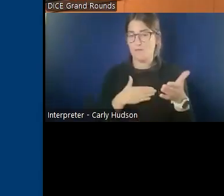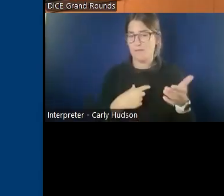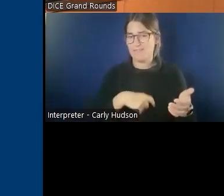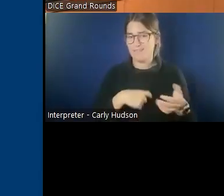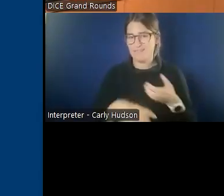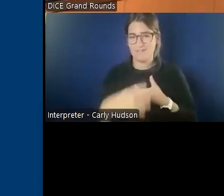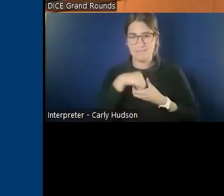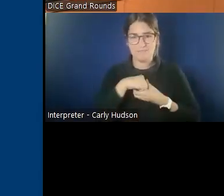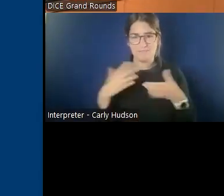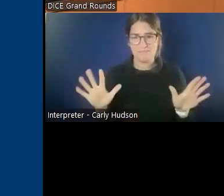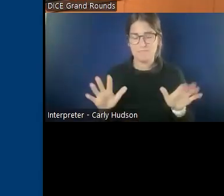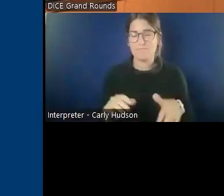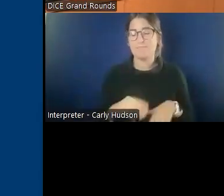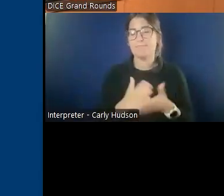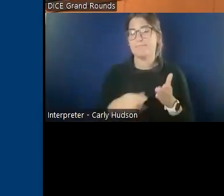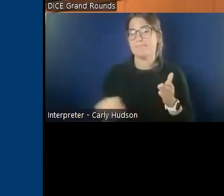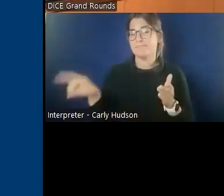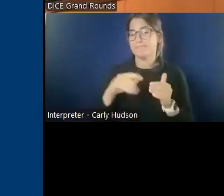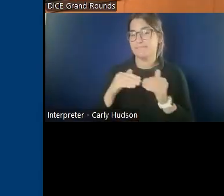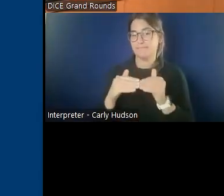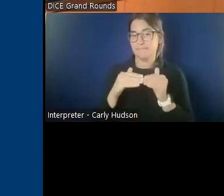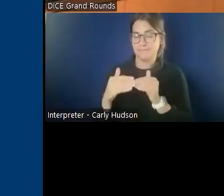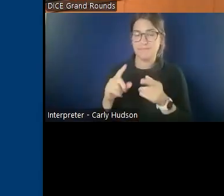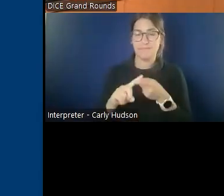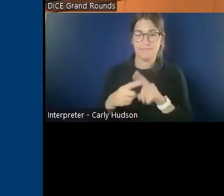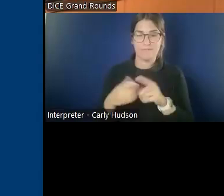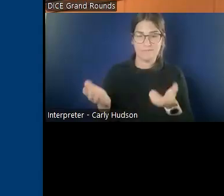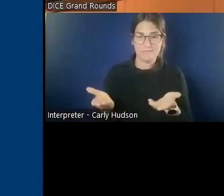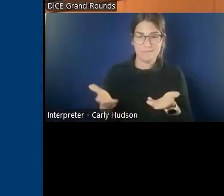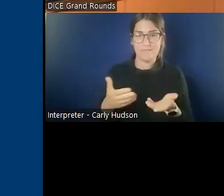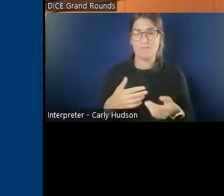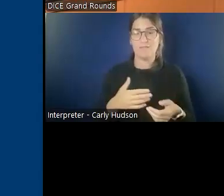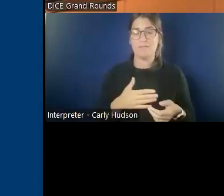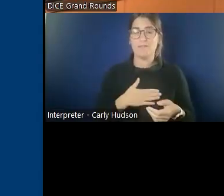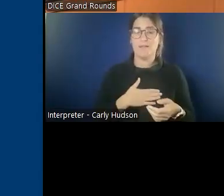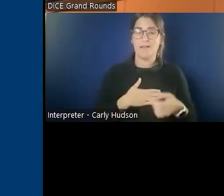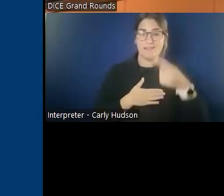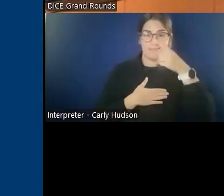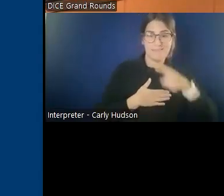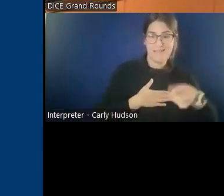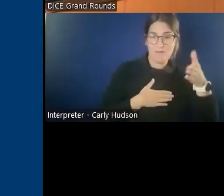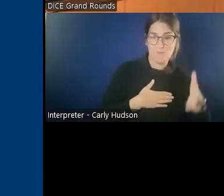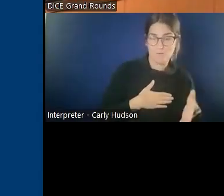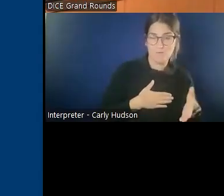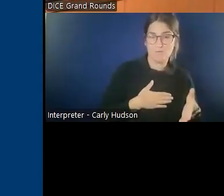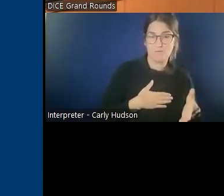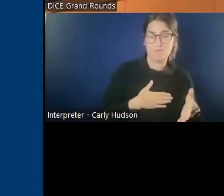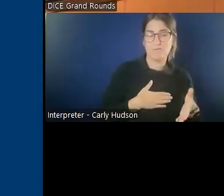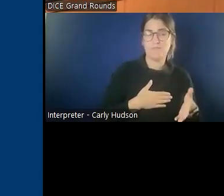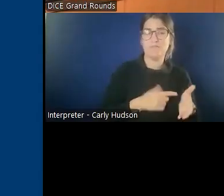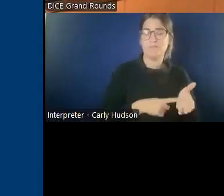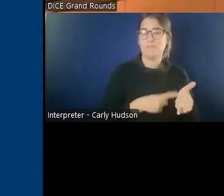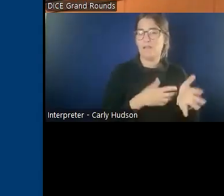some of my other colleagues and friends here in my Asian part My Thai part has been dormant um and